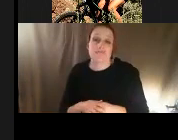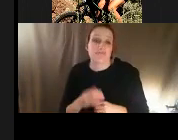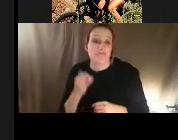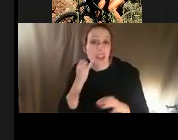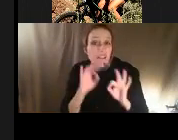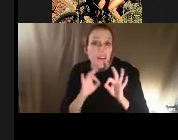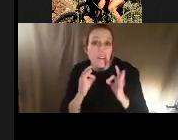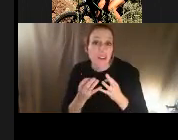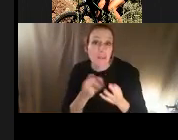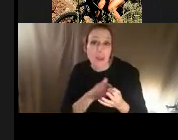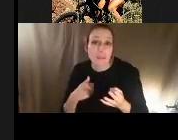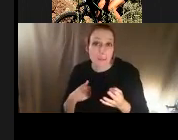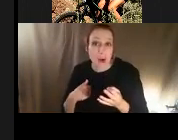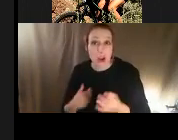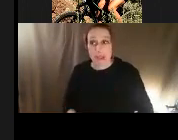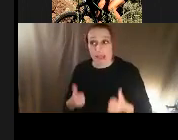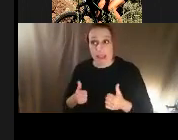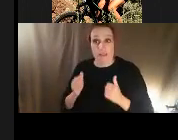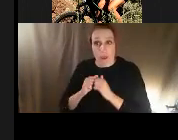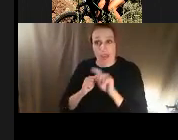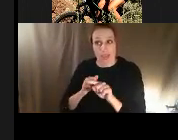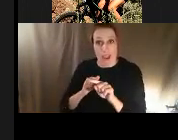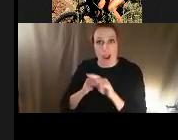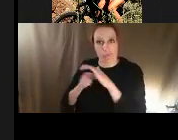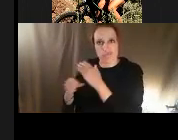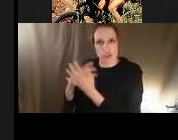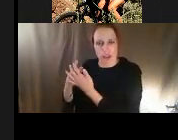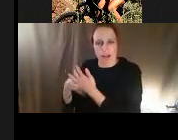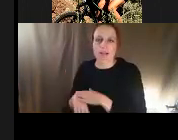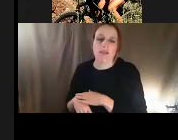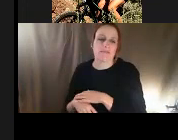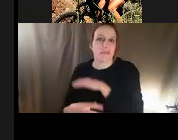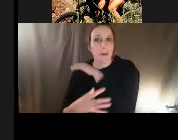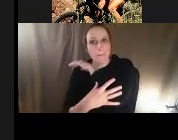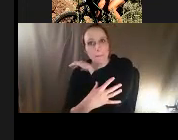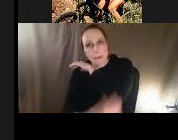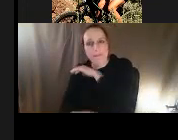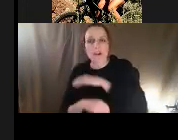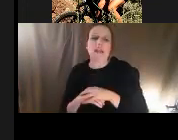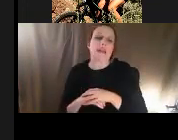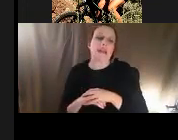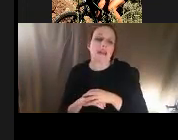living with a substance use disorder, poverty in and of itself, and parental separation